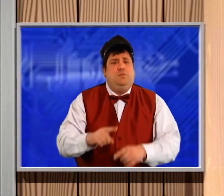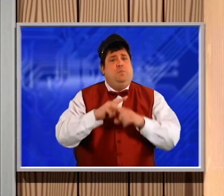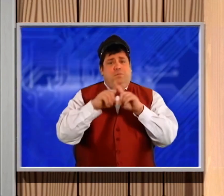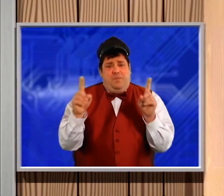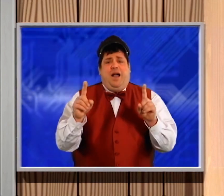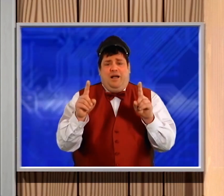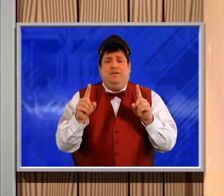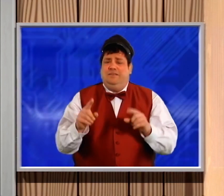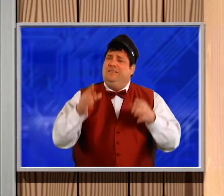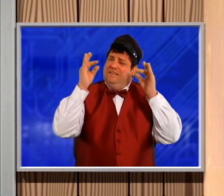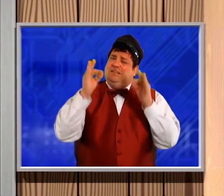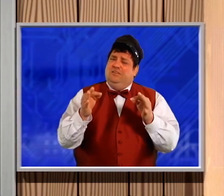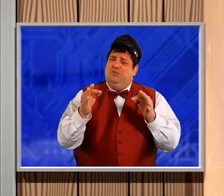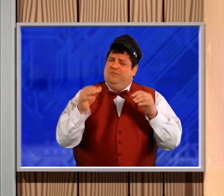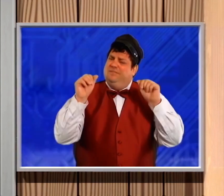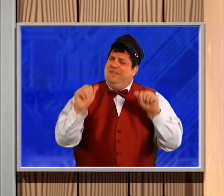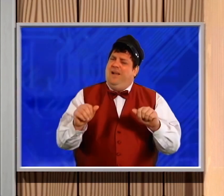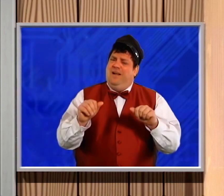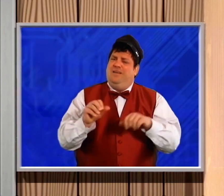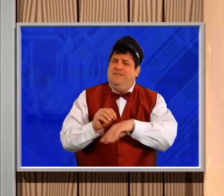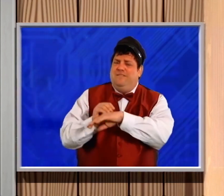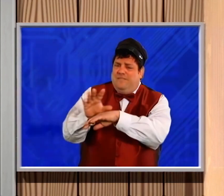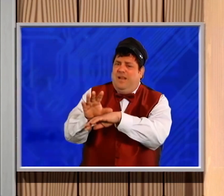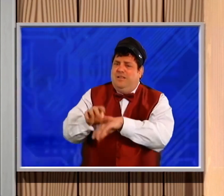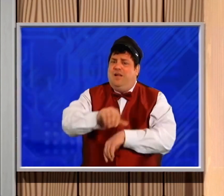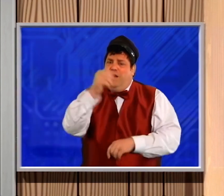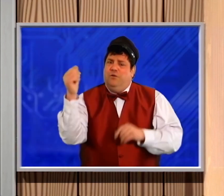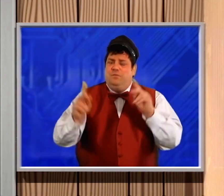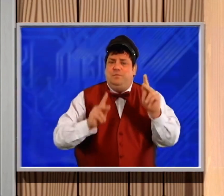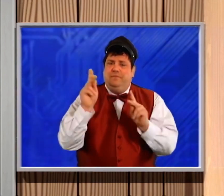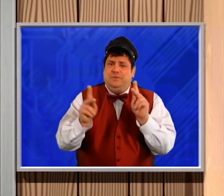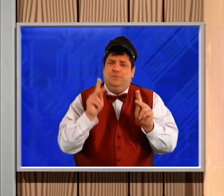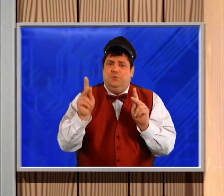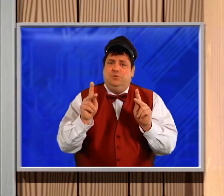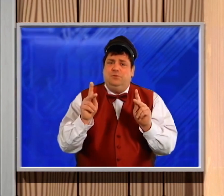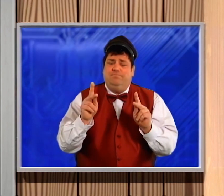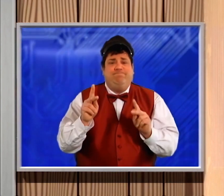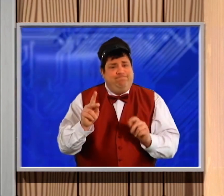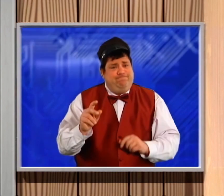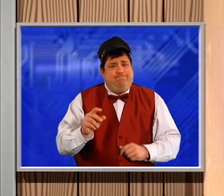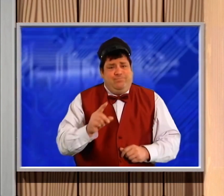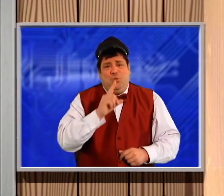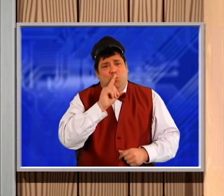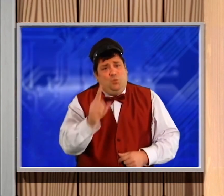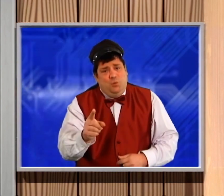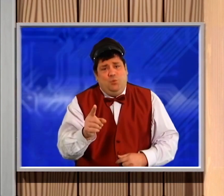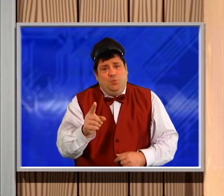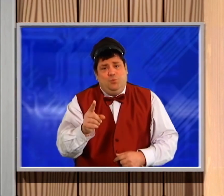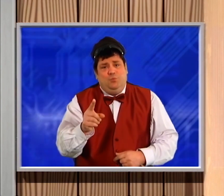BUT EVERY DECISION CAN AFFECT OTHER PEOPLE. YEAH, IT'S TRUE.